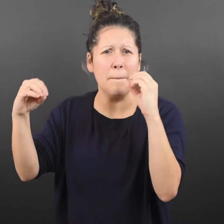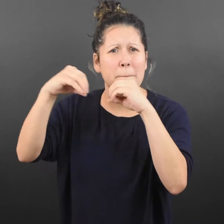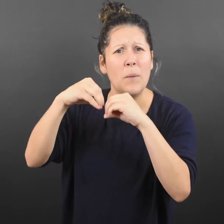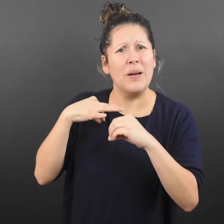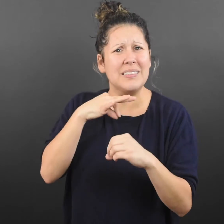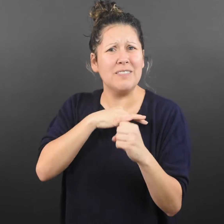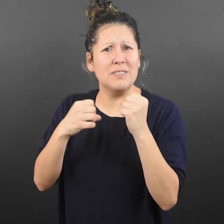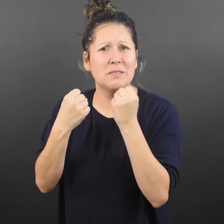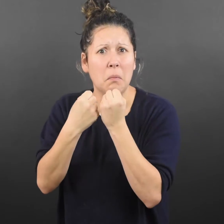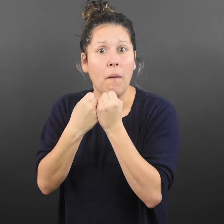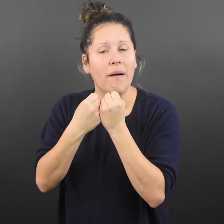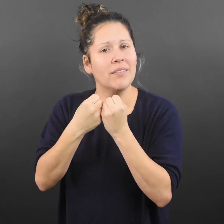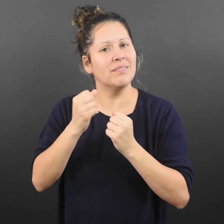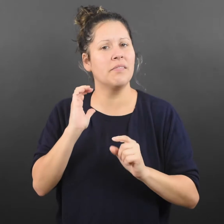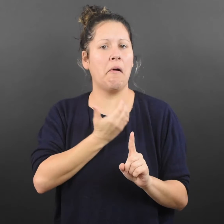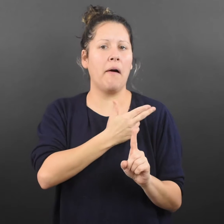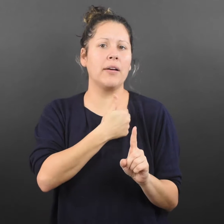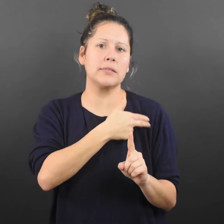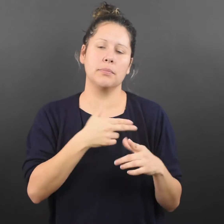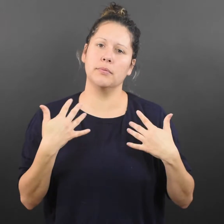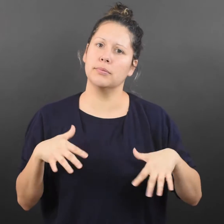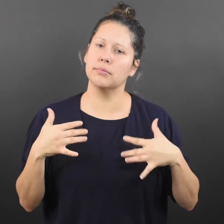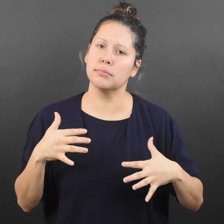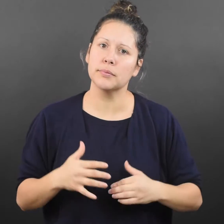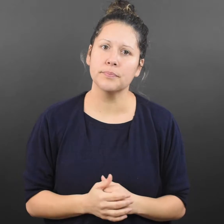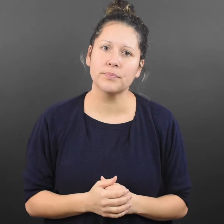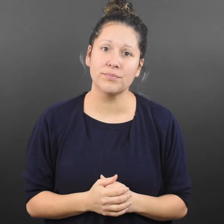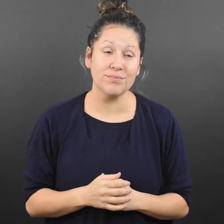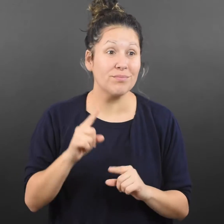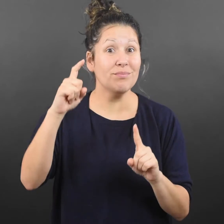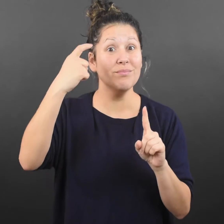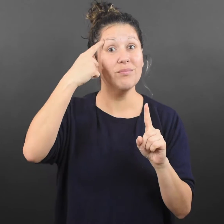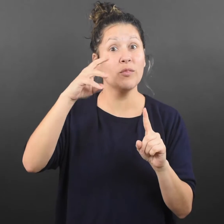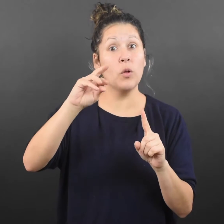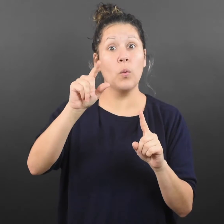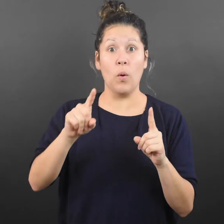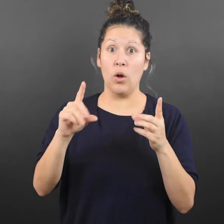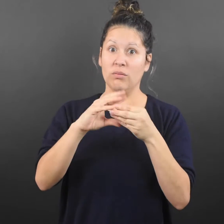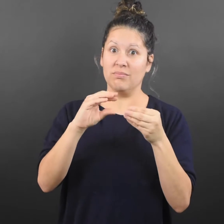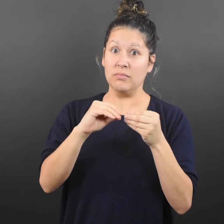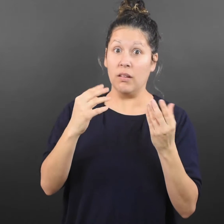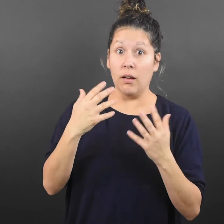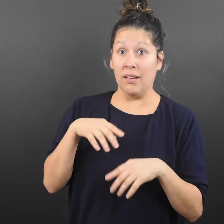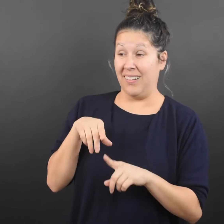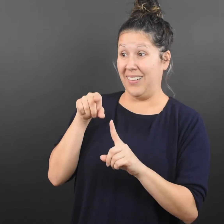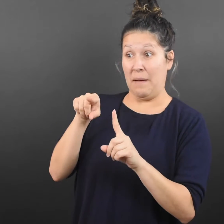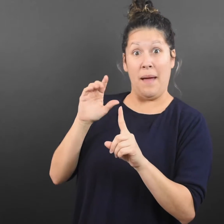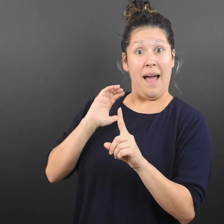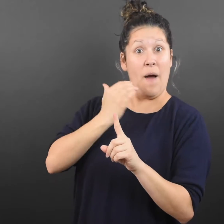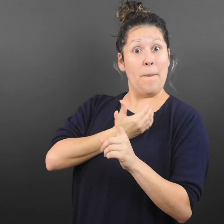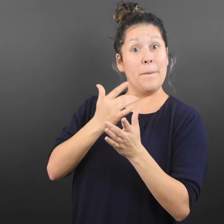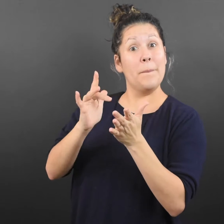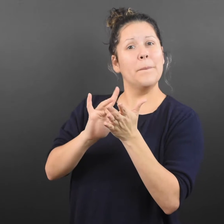“Our medical personnel continue to feel the strain of COVID-19. We are relieved and thankful